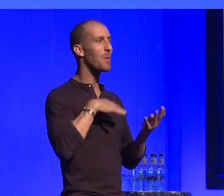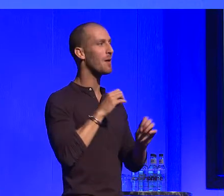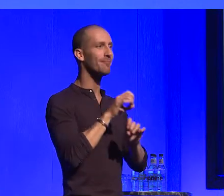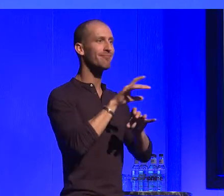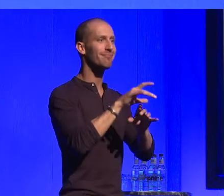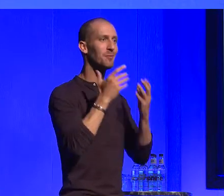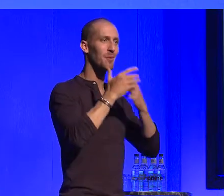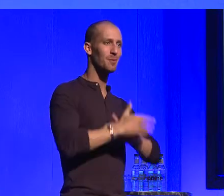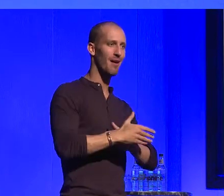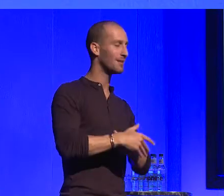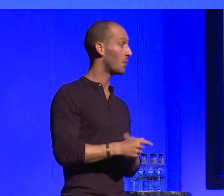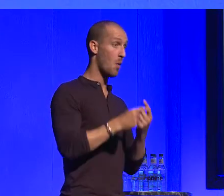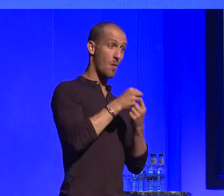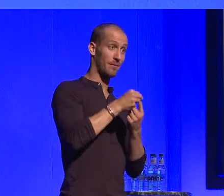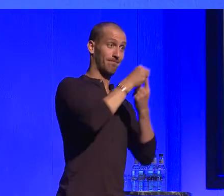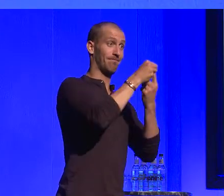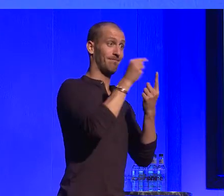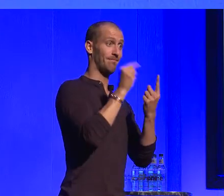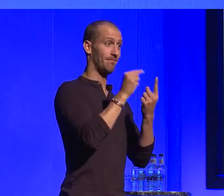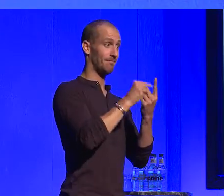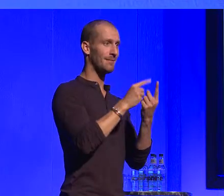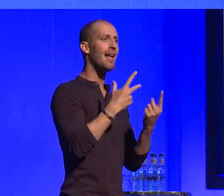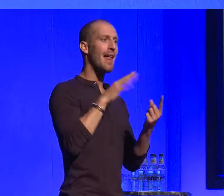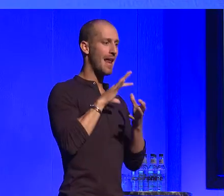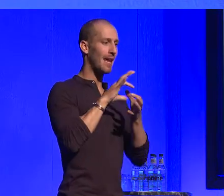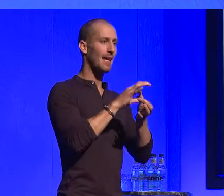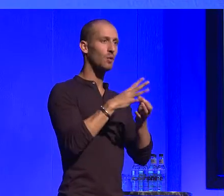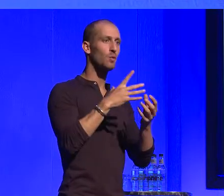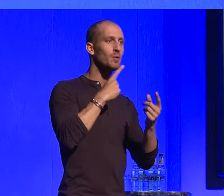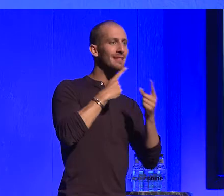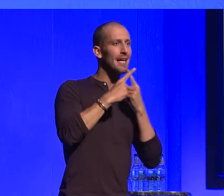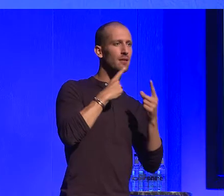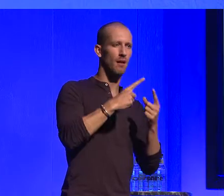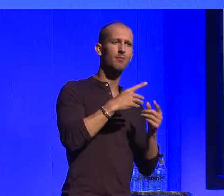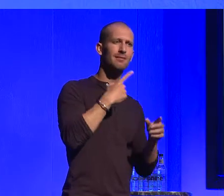One of those was relating to the data which was just mentioned earlier, which is continually